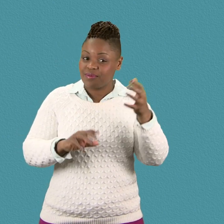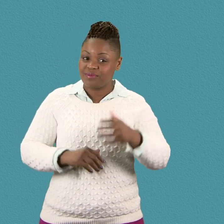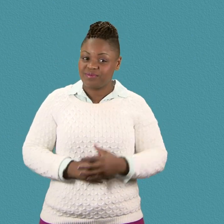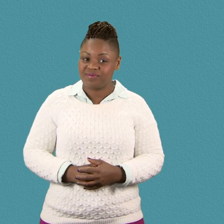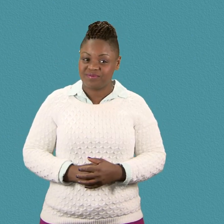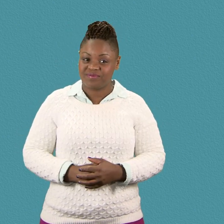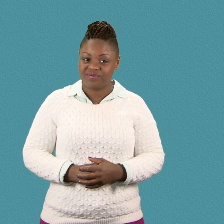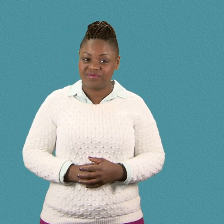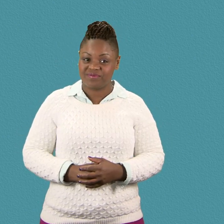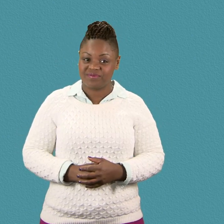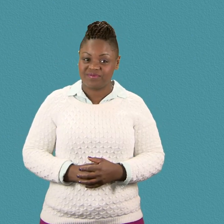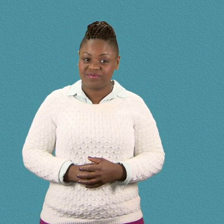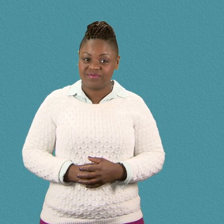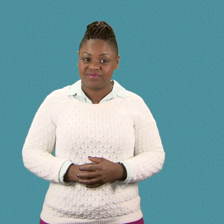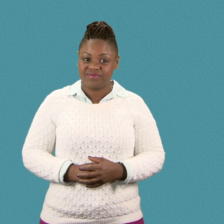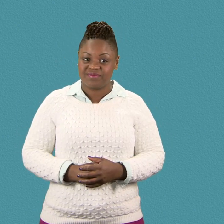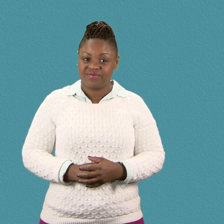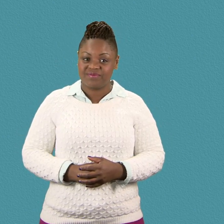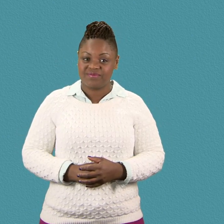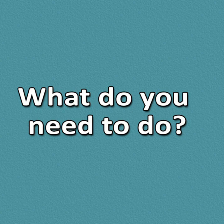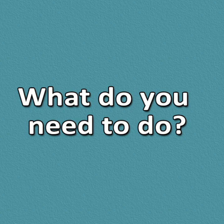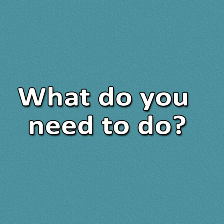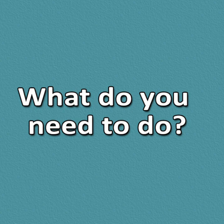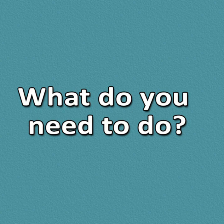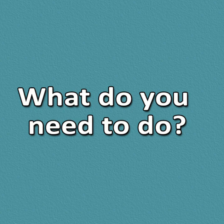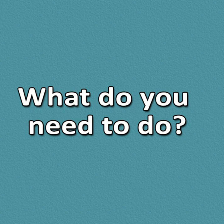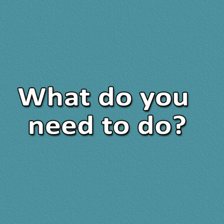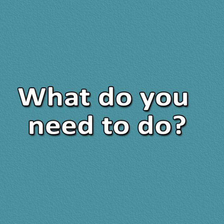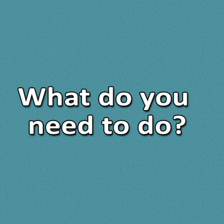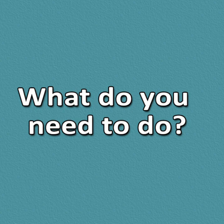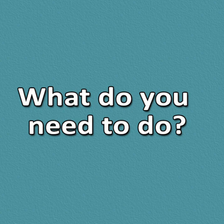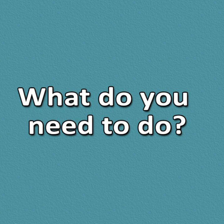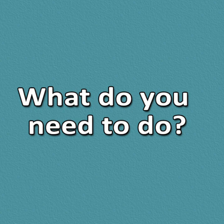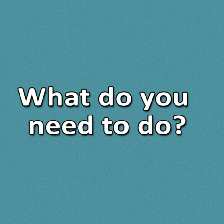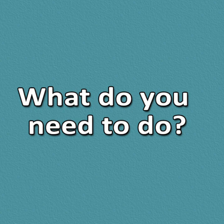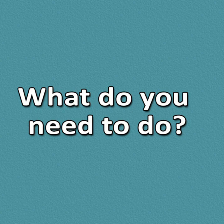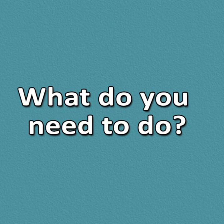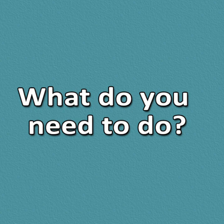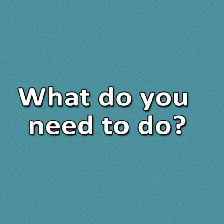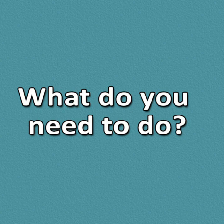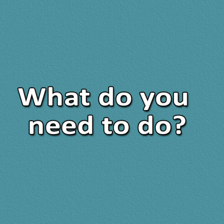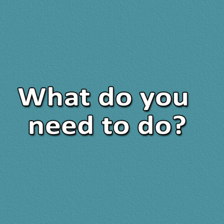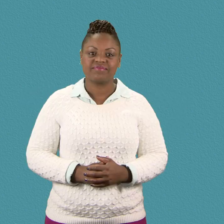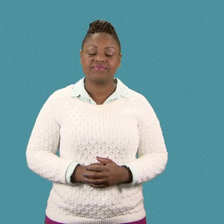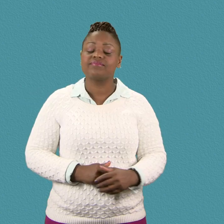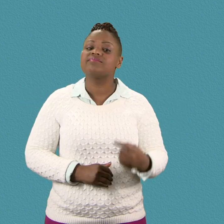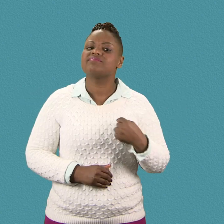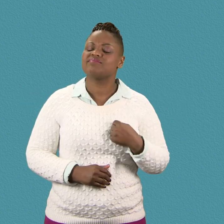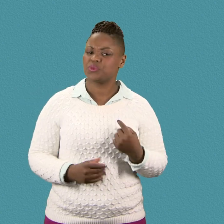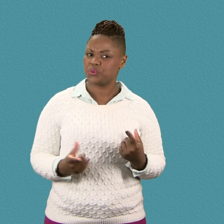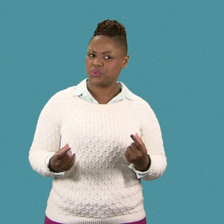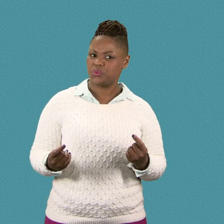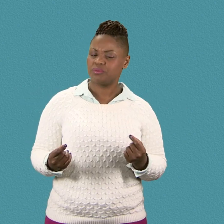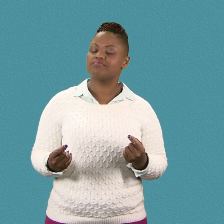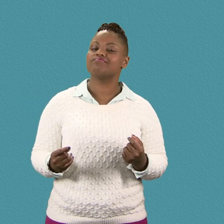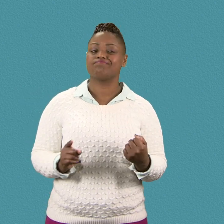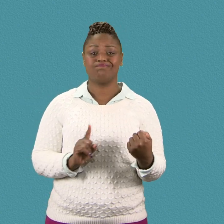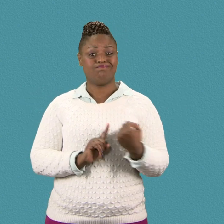that minimizes inconvenience to viewers. What do you need to do?